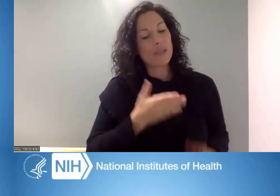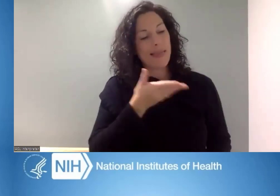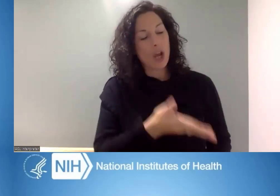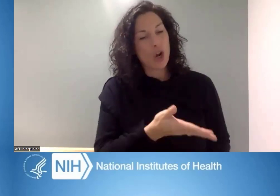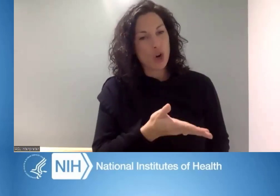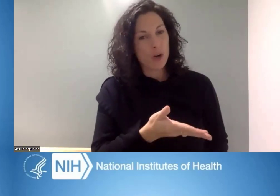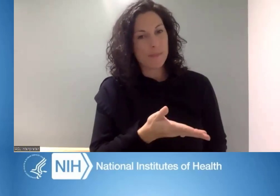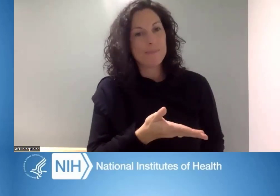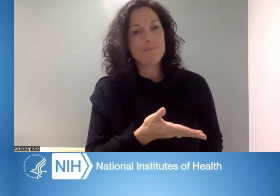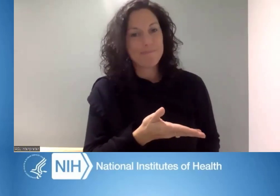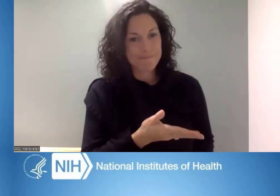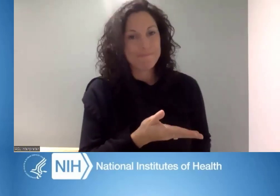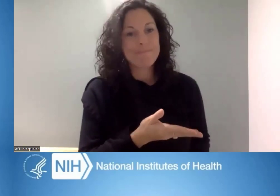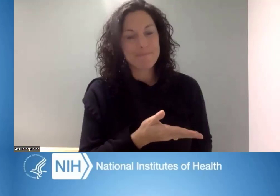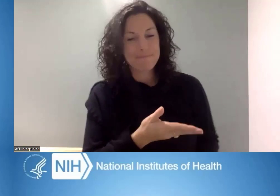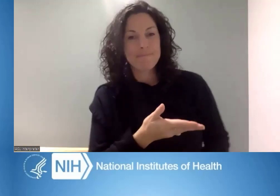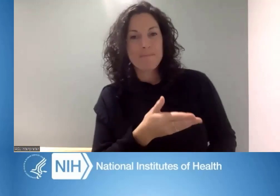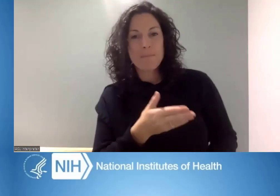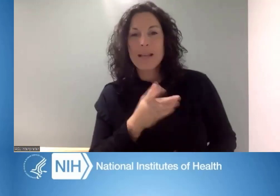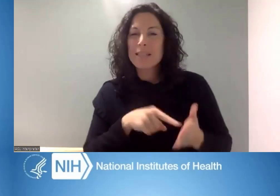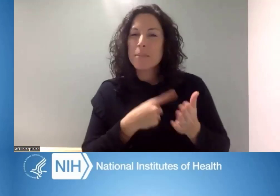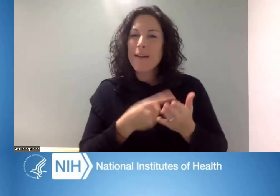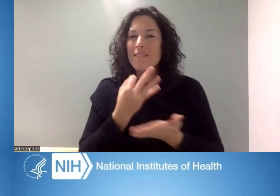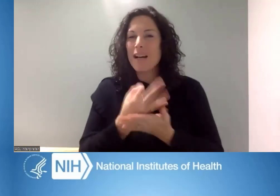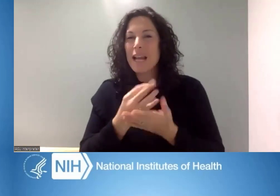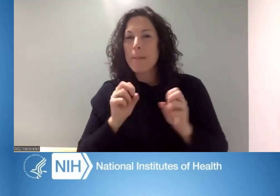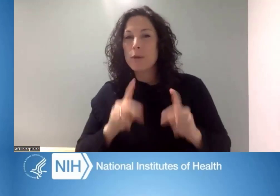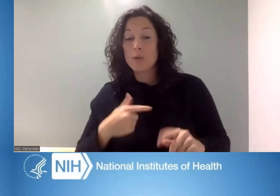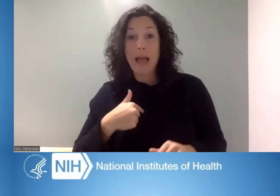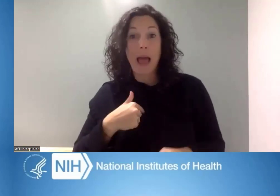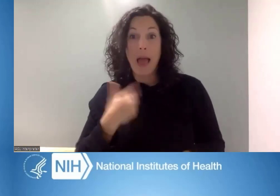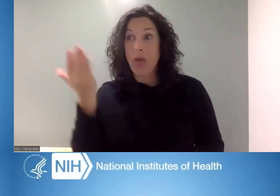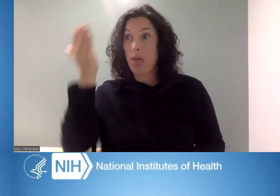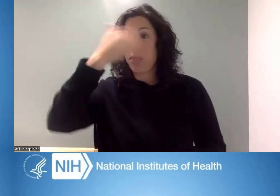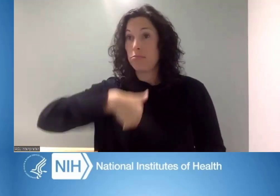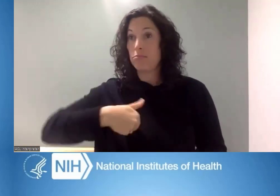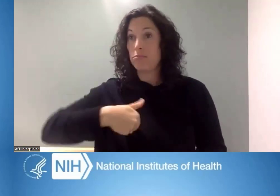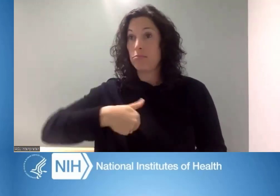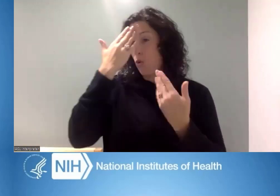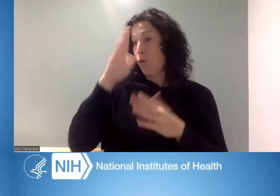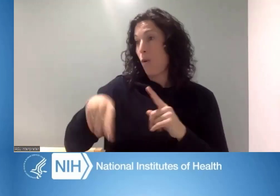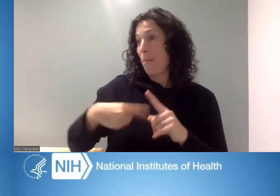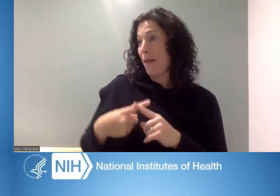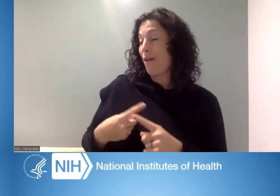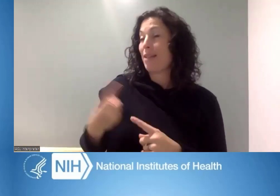So sometimes funding opportunities go out, that I don't even know about yet, and an applicant will contact me,